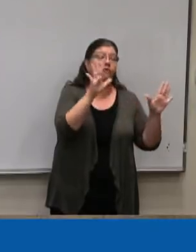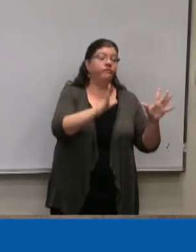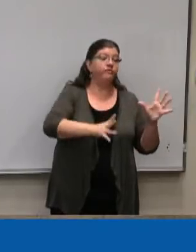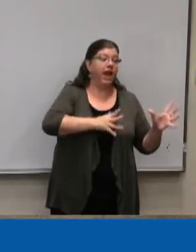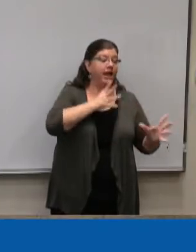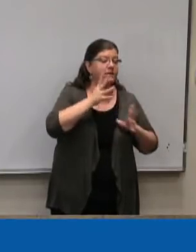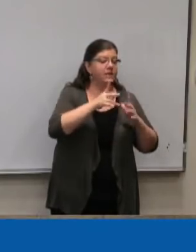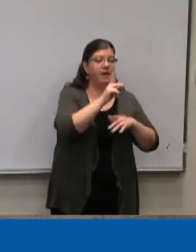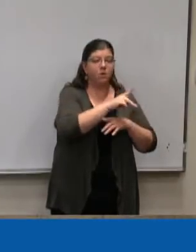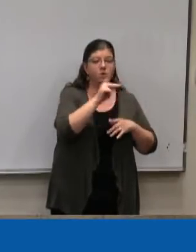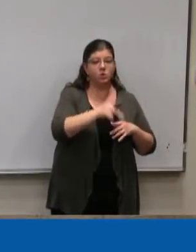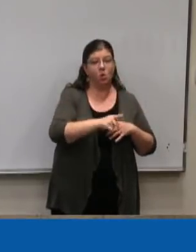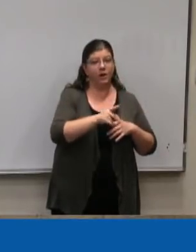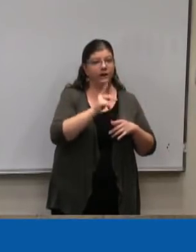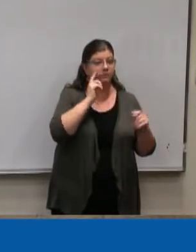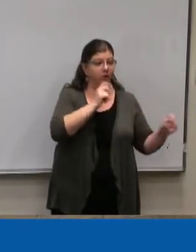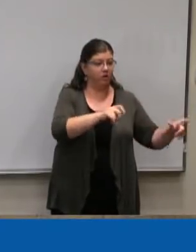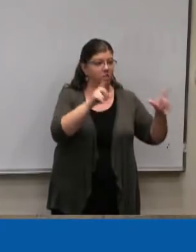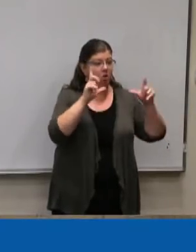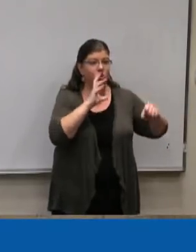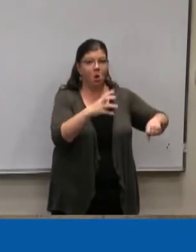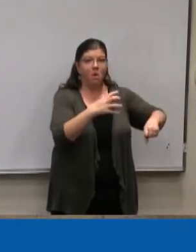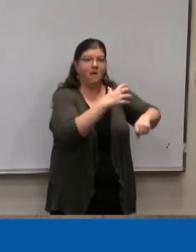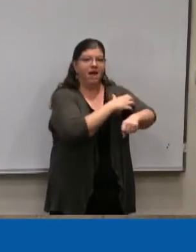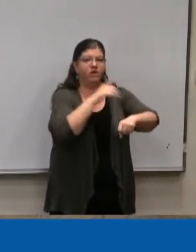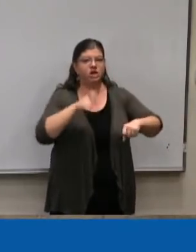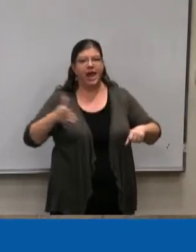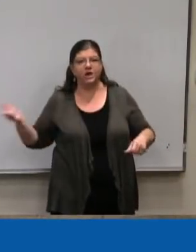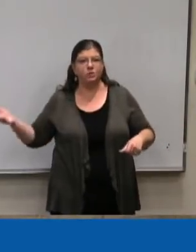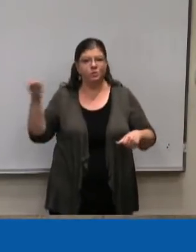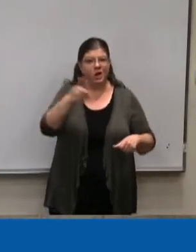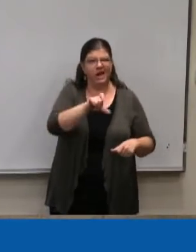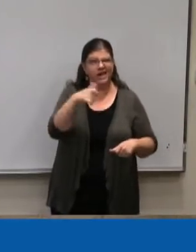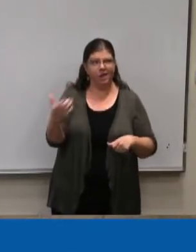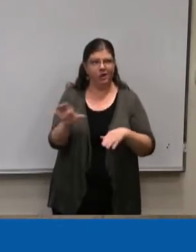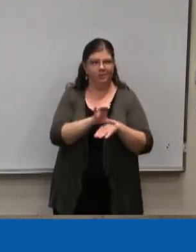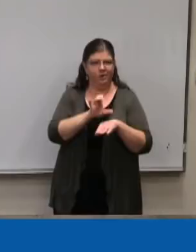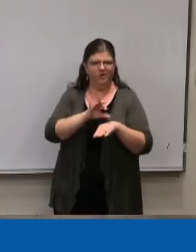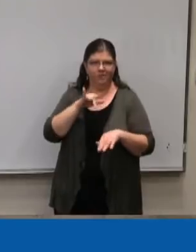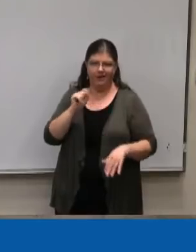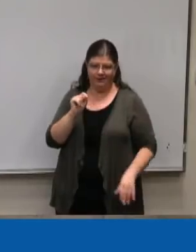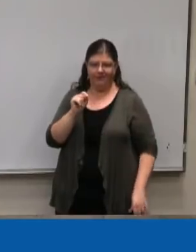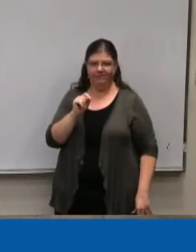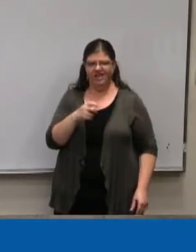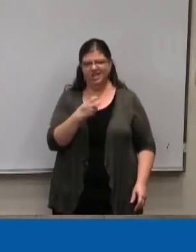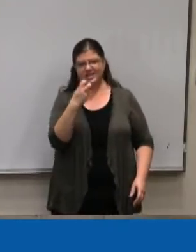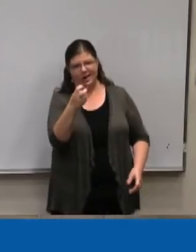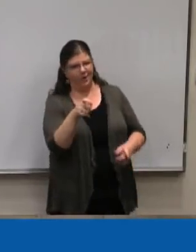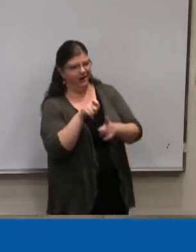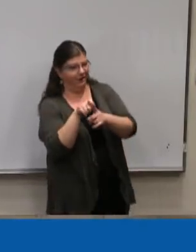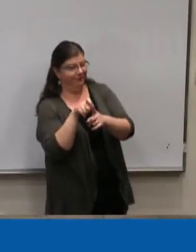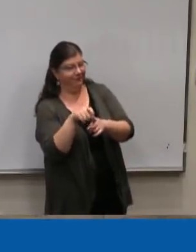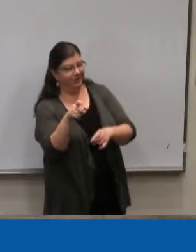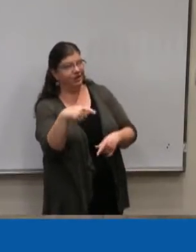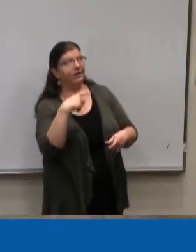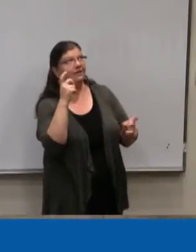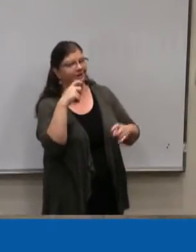PowerPoint presentation that's so powerful, she had to get another computer from IT. So she's sitting right here, so she's she's rolling her eyes but it's true.